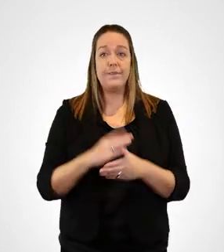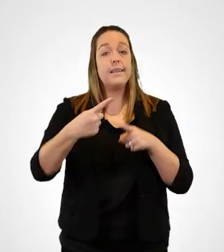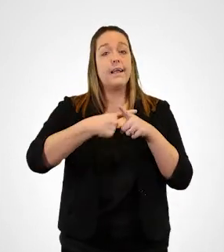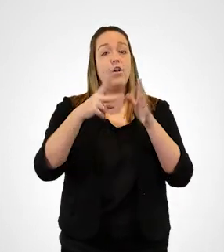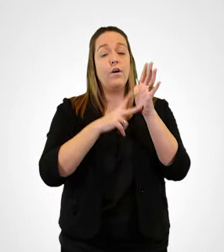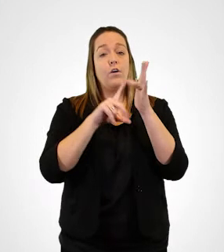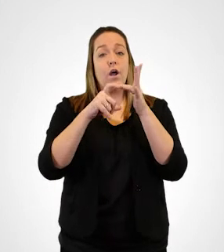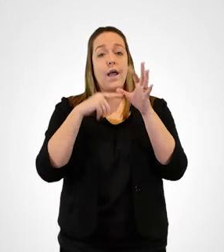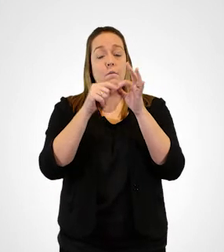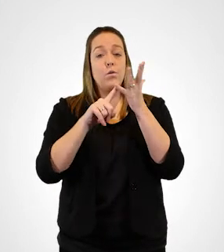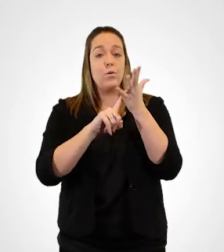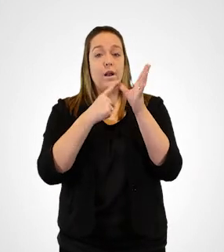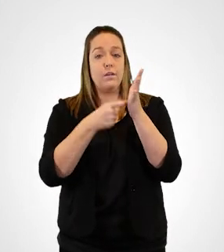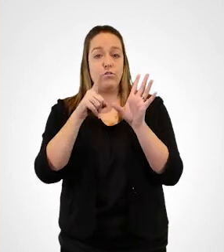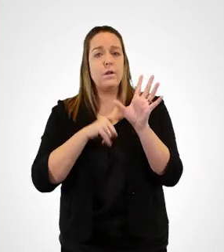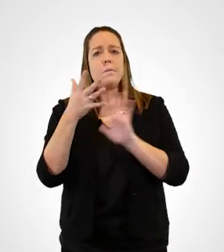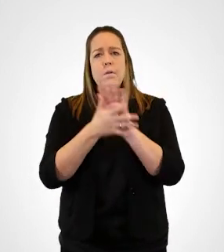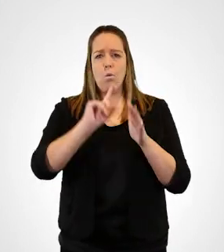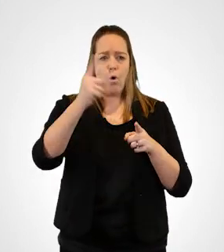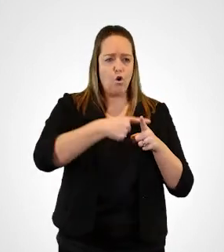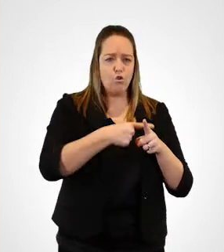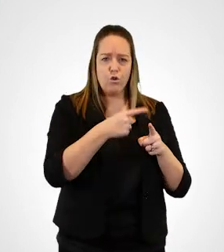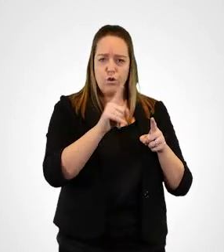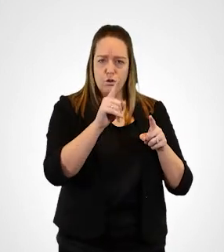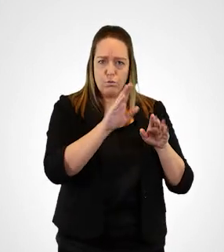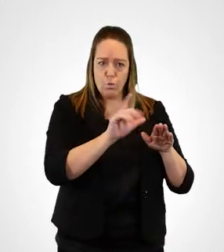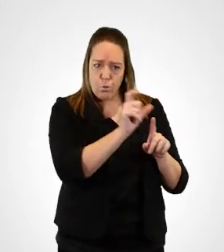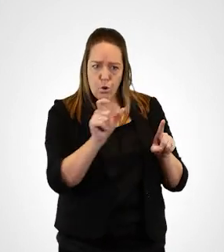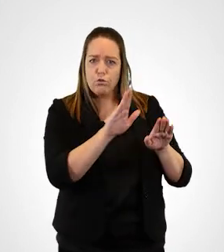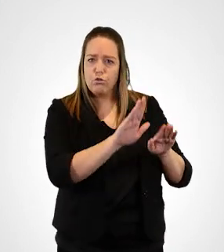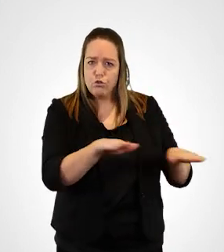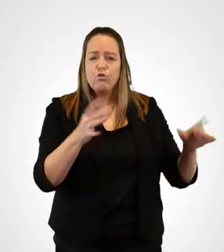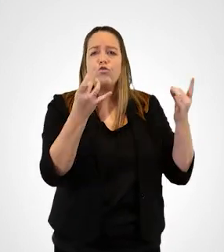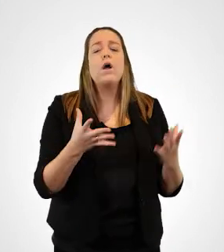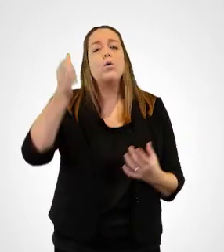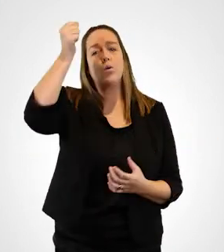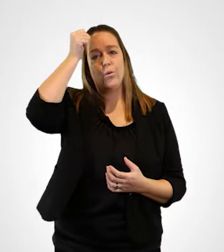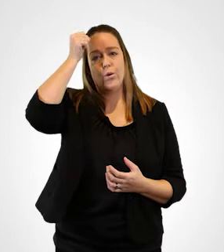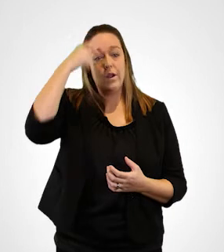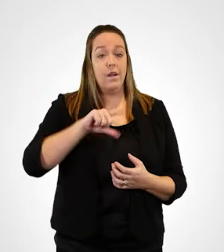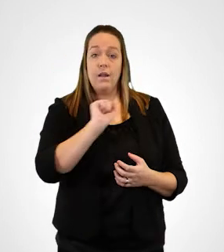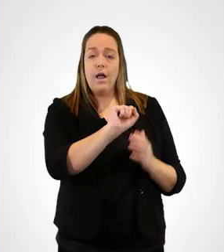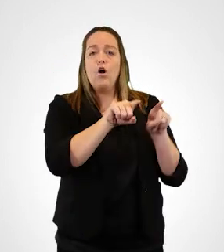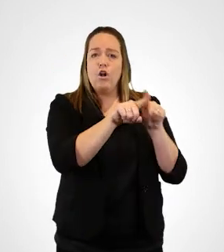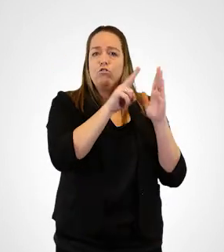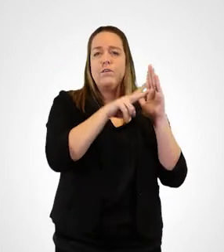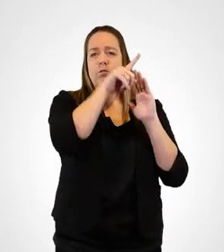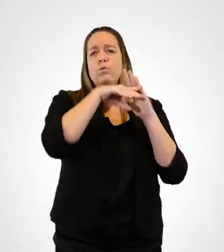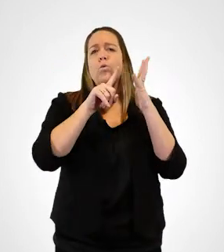English vocabulary, that is what do the children know about English words, because after all that's what they're learning to read in the